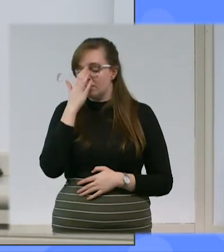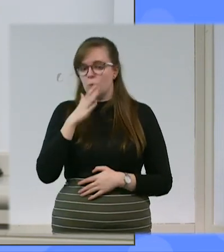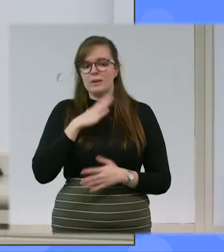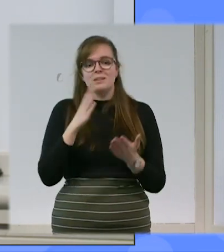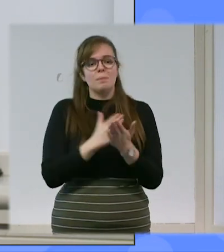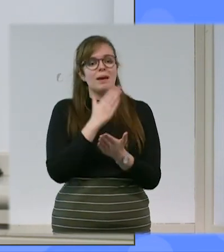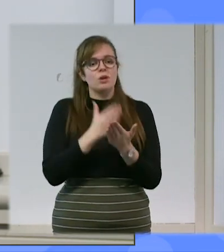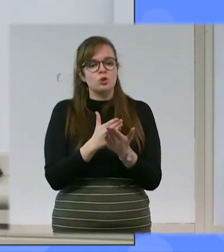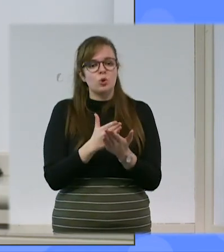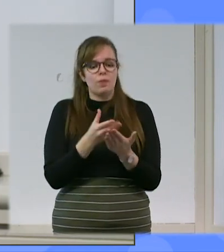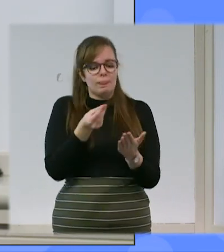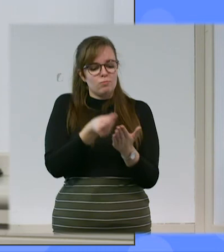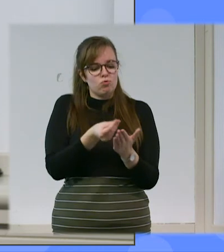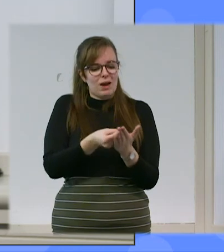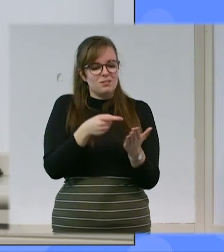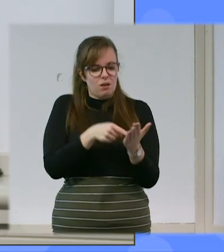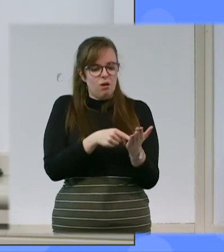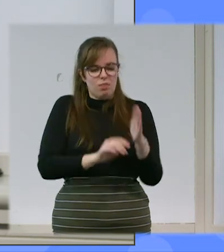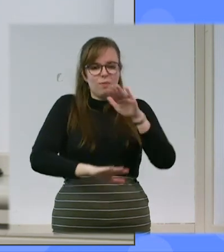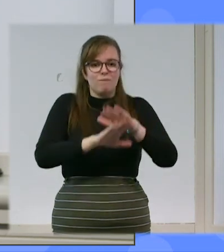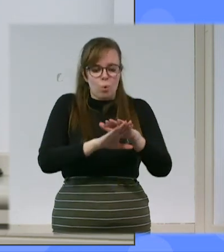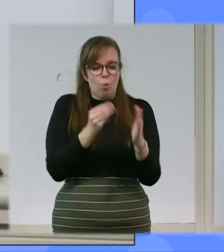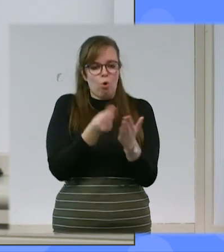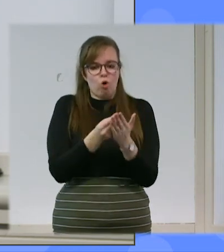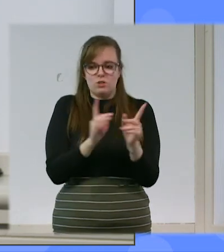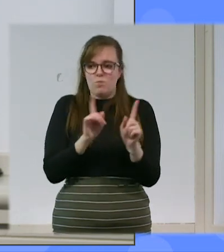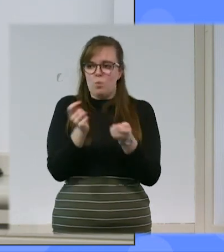capture the full costs of what we're dealing with in in social and